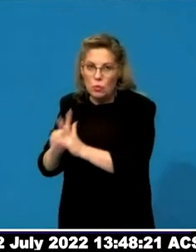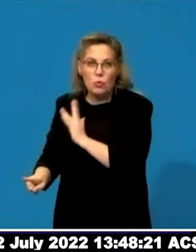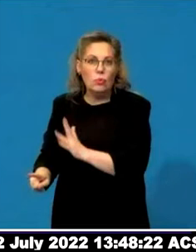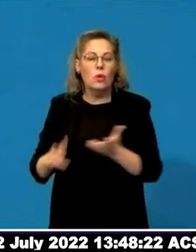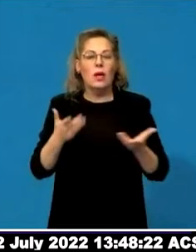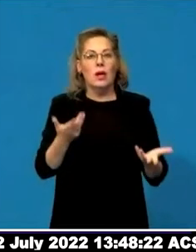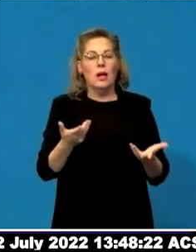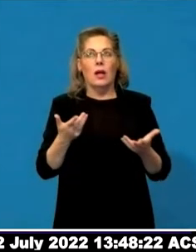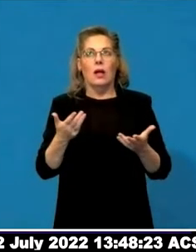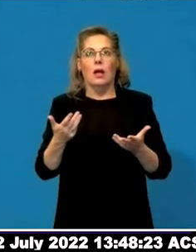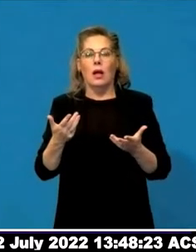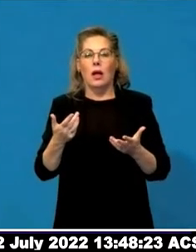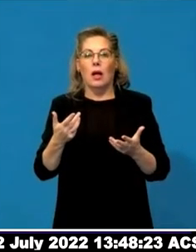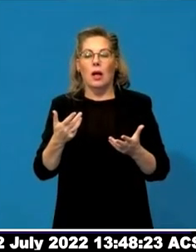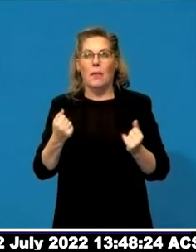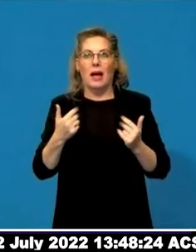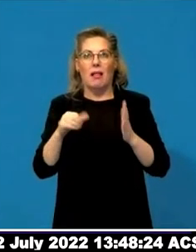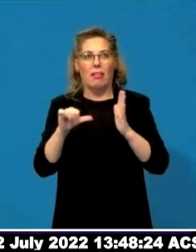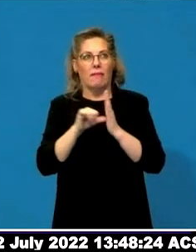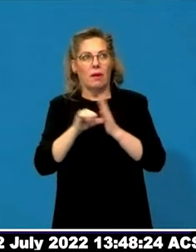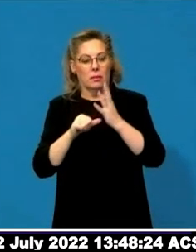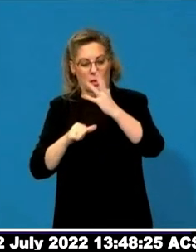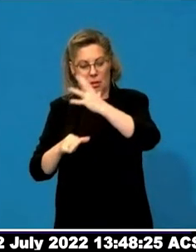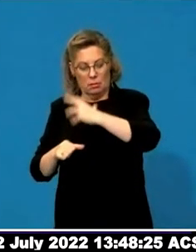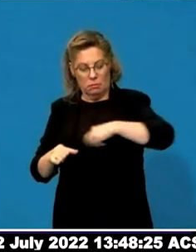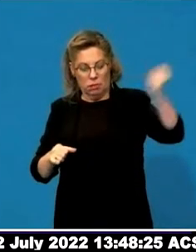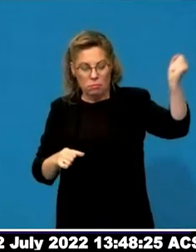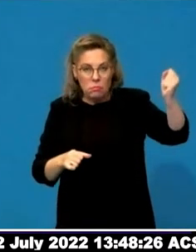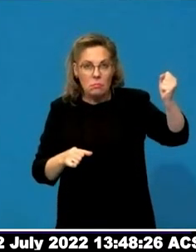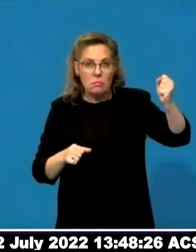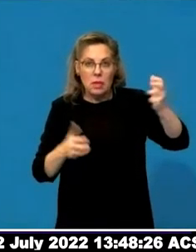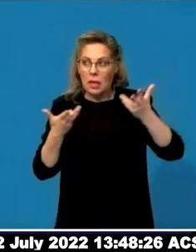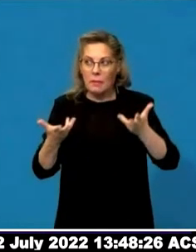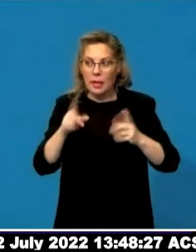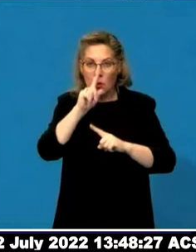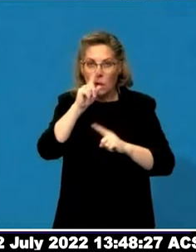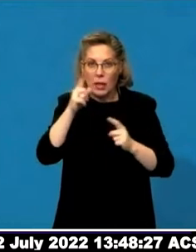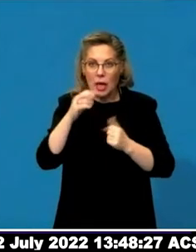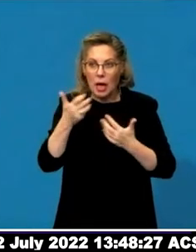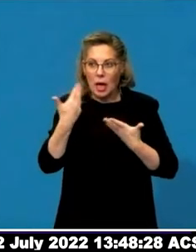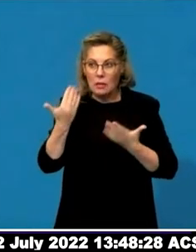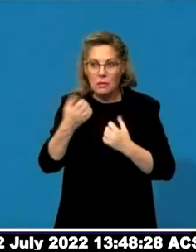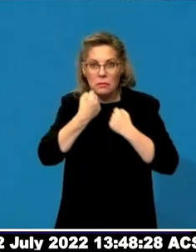It's taken our funding away too. MS McMAHON: Was it working well for people with disability